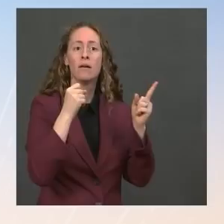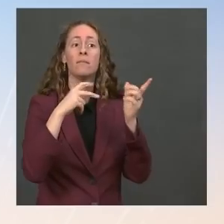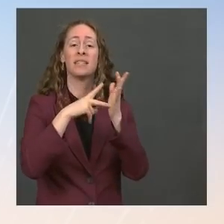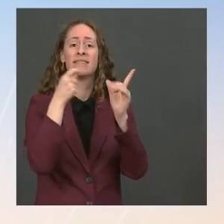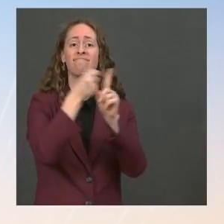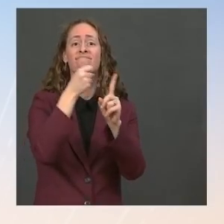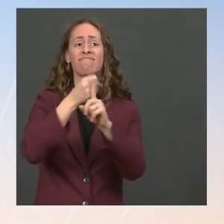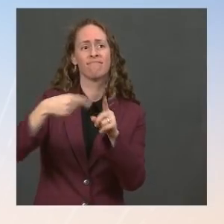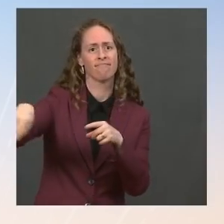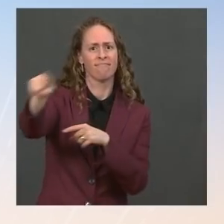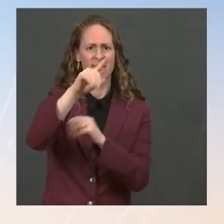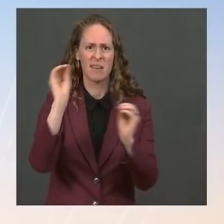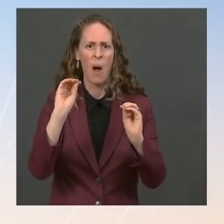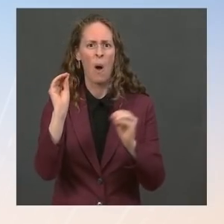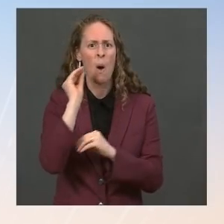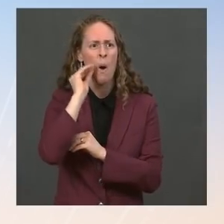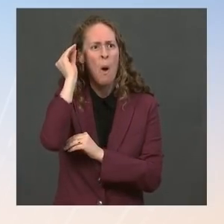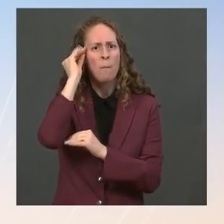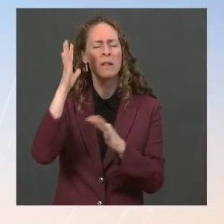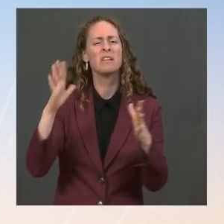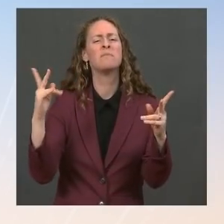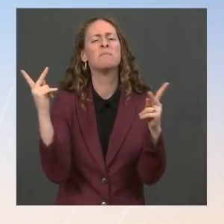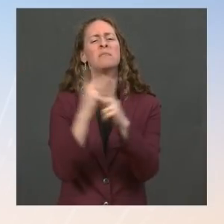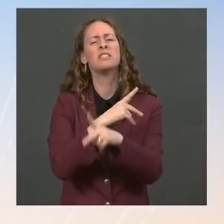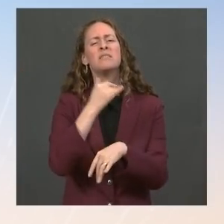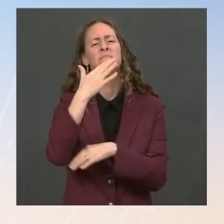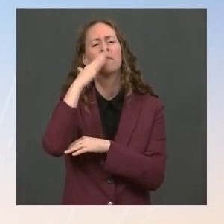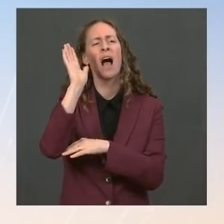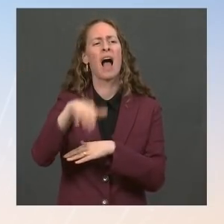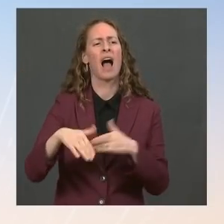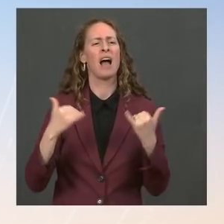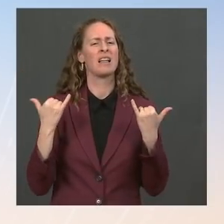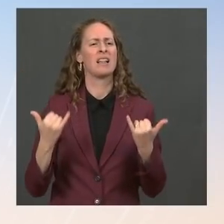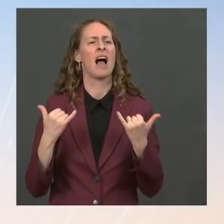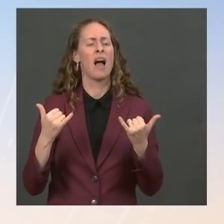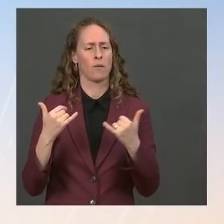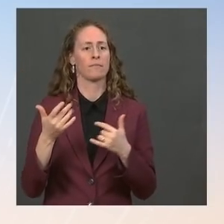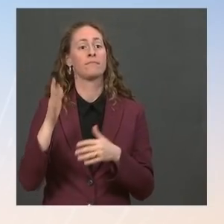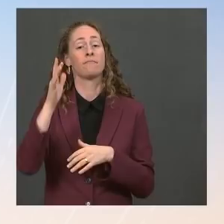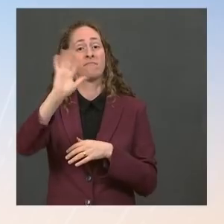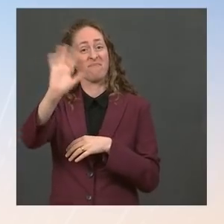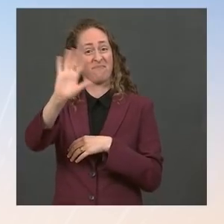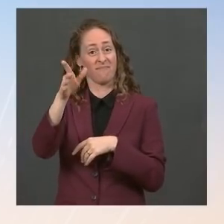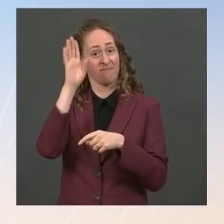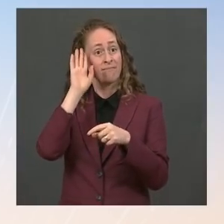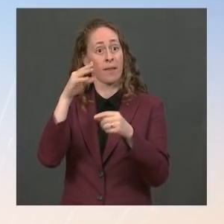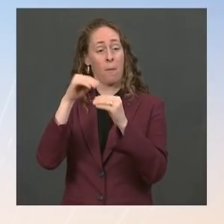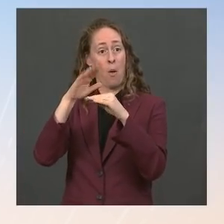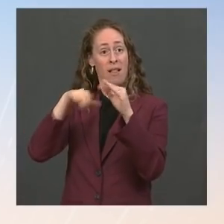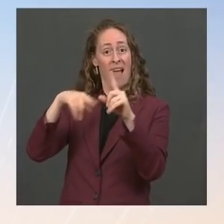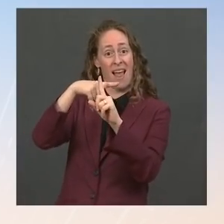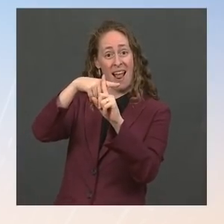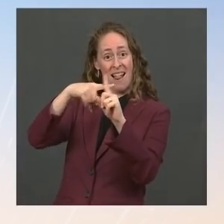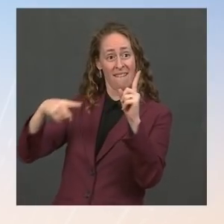On any given night, more than half a million Americans were enduring the pandemic without the safety and protection of a home.